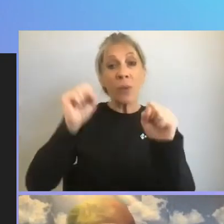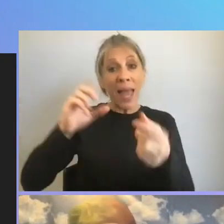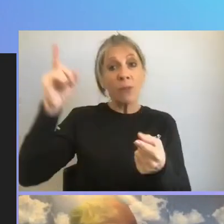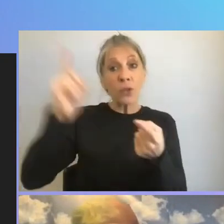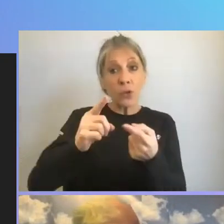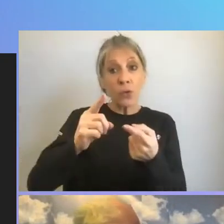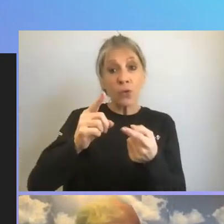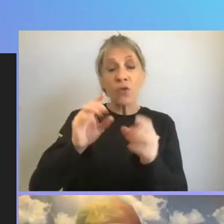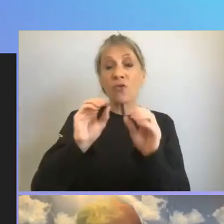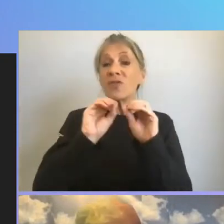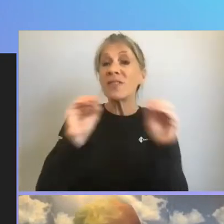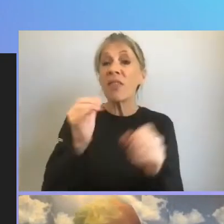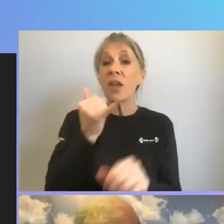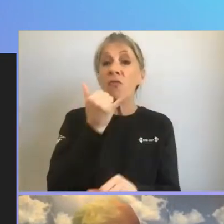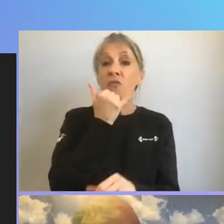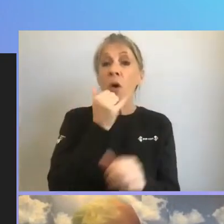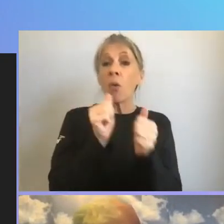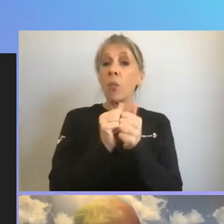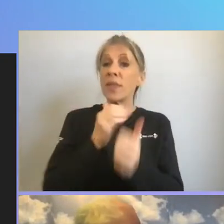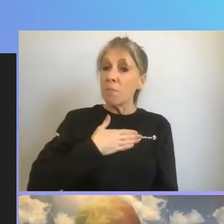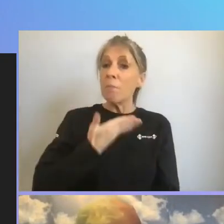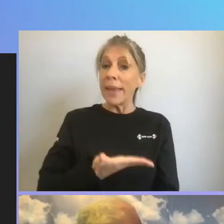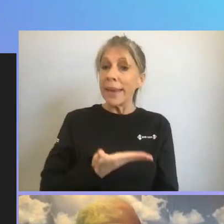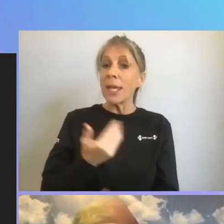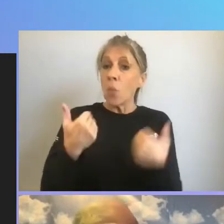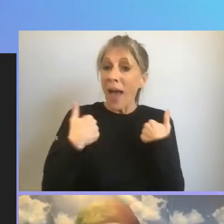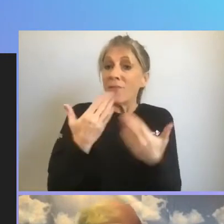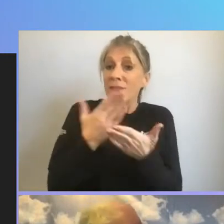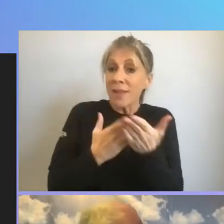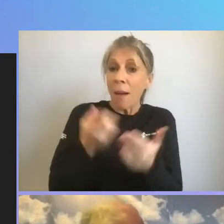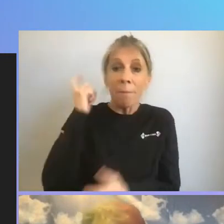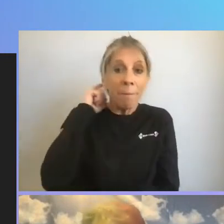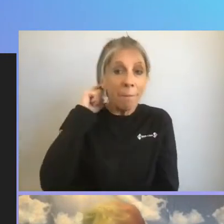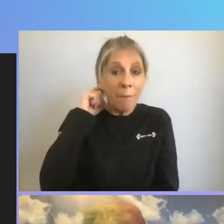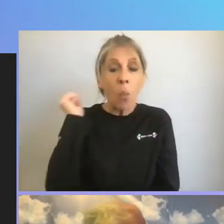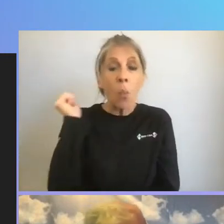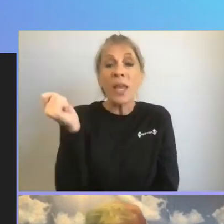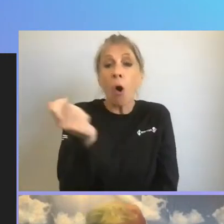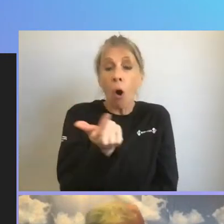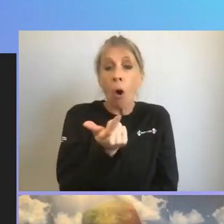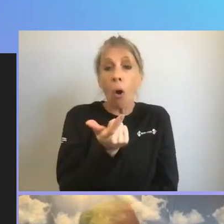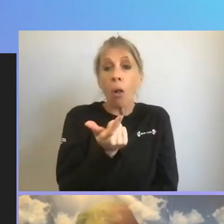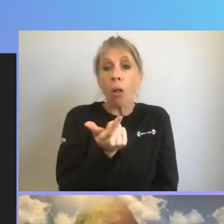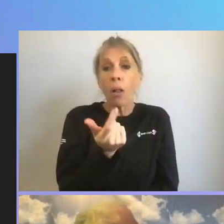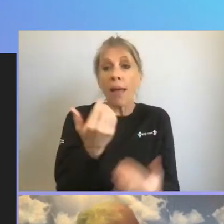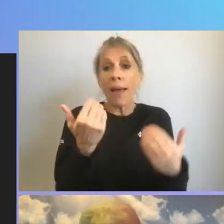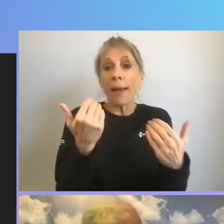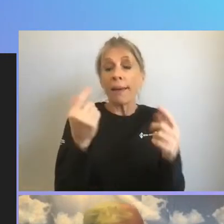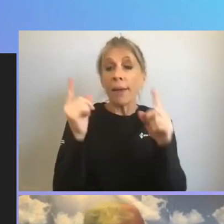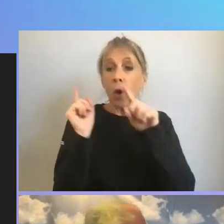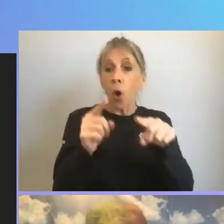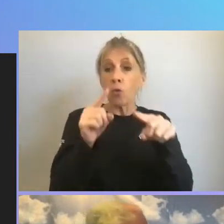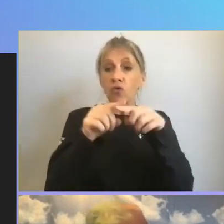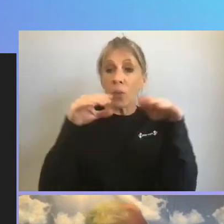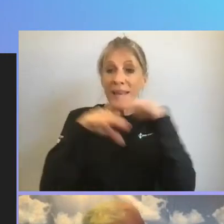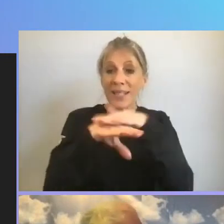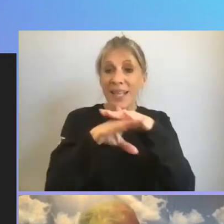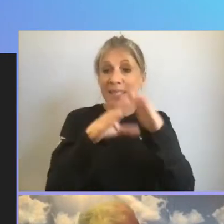with with admitting that you have implicit biases, because we all come to accessibility, to